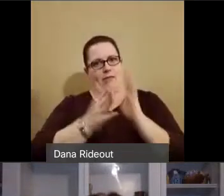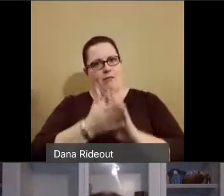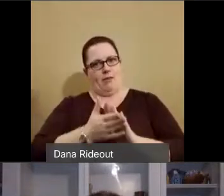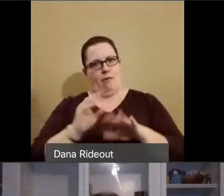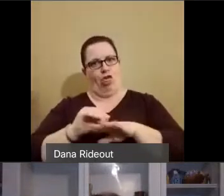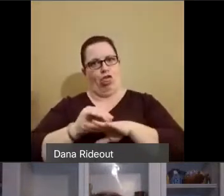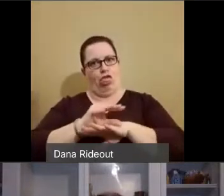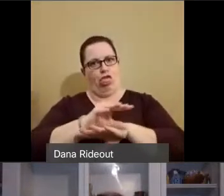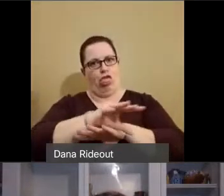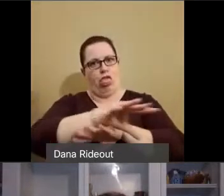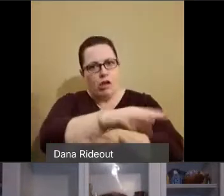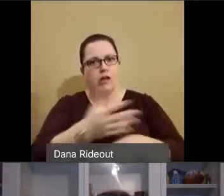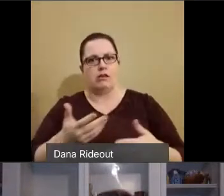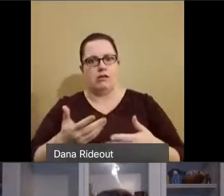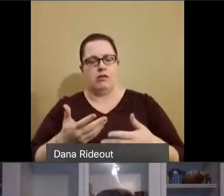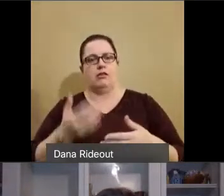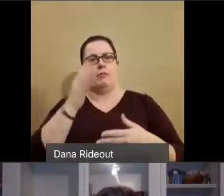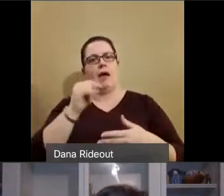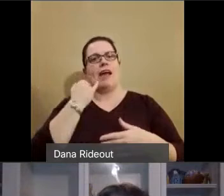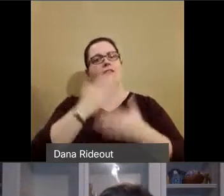Right? If someone is approaching you from that perspective.